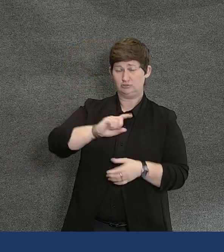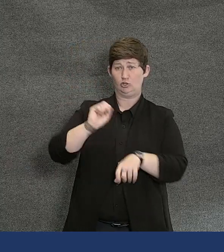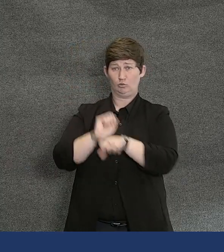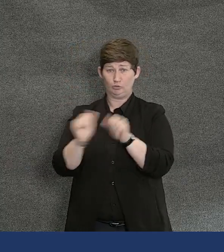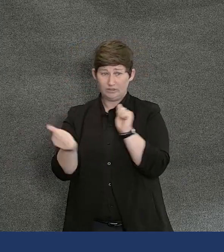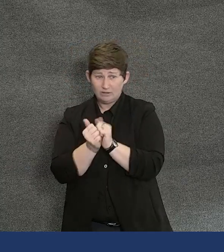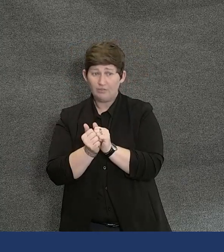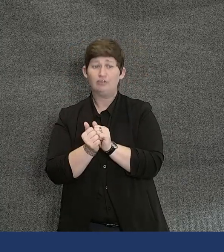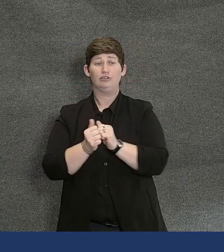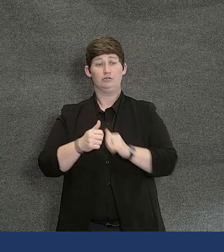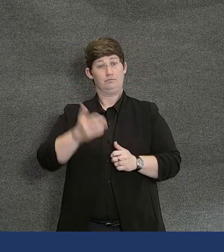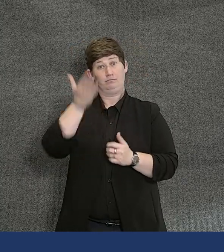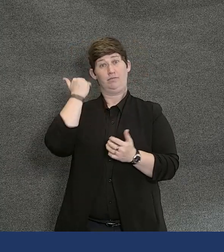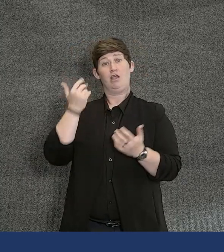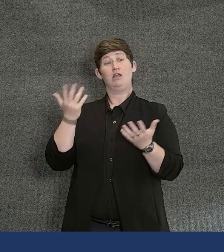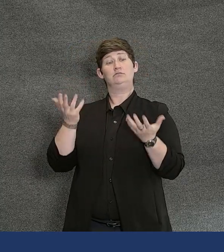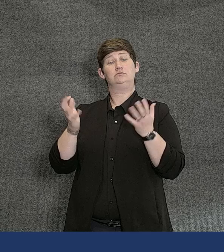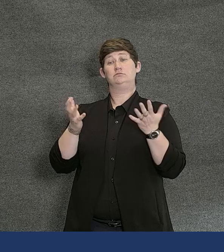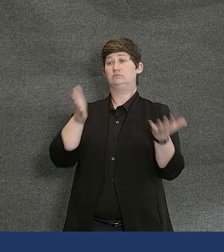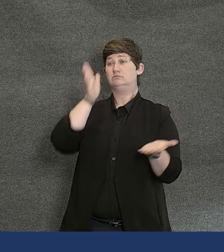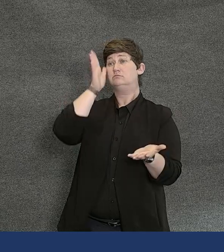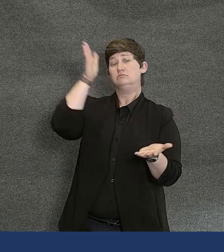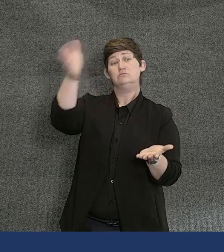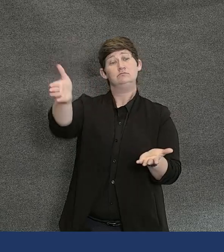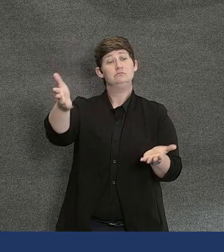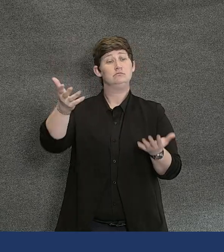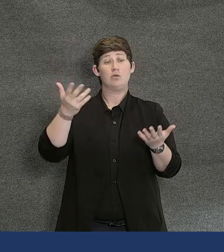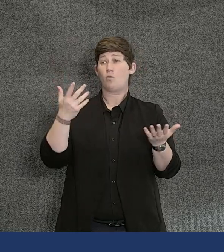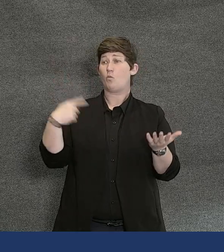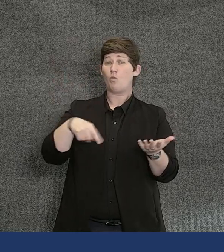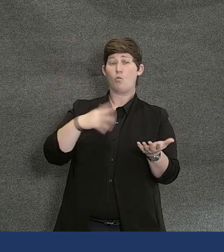being painted of our community, in my opinion,